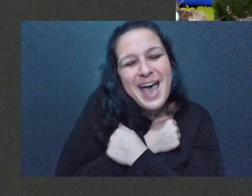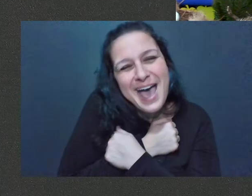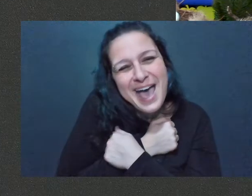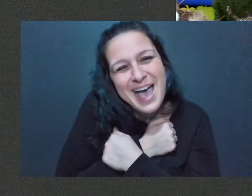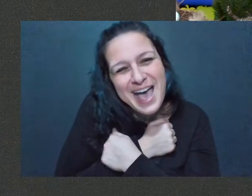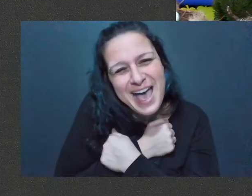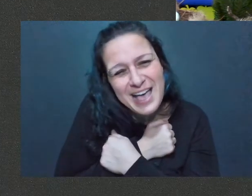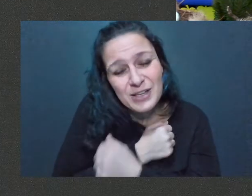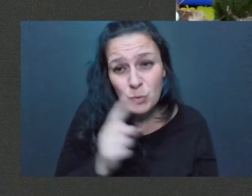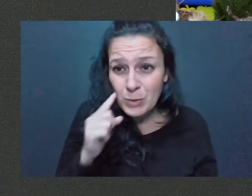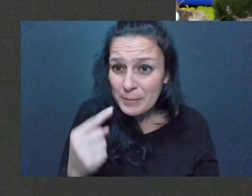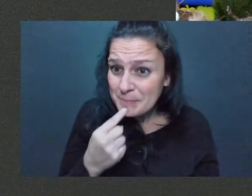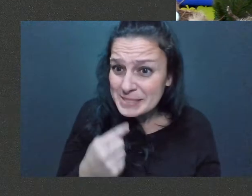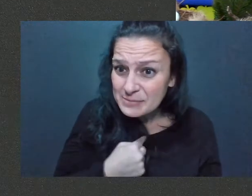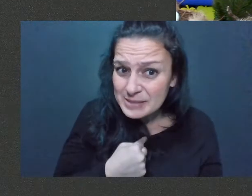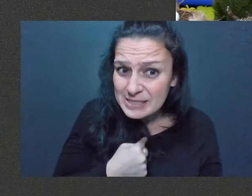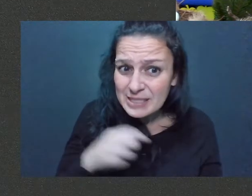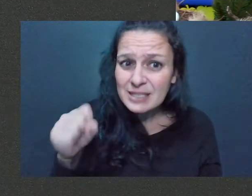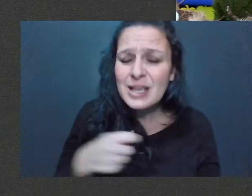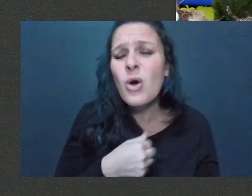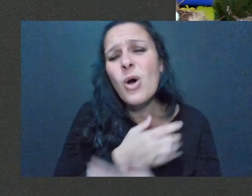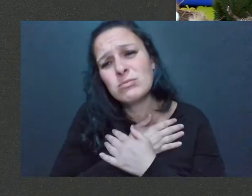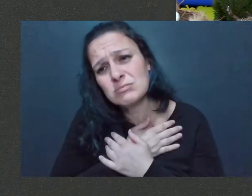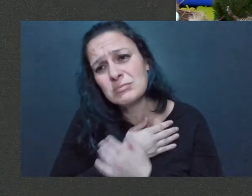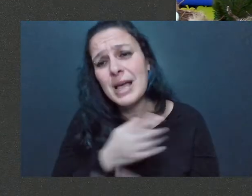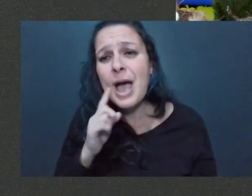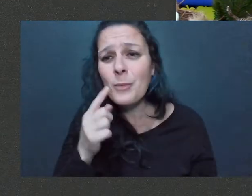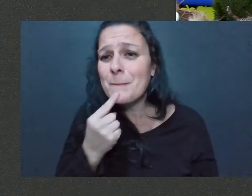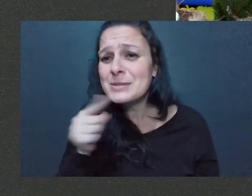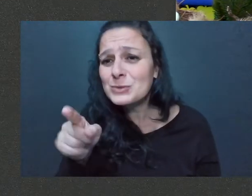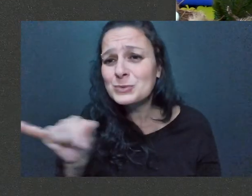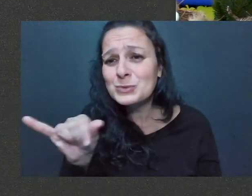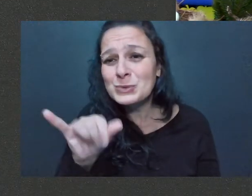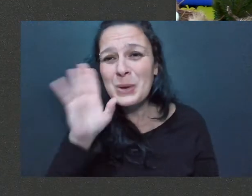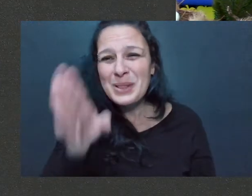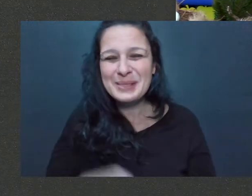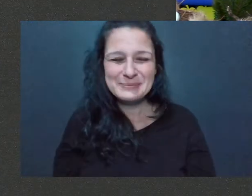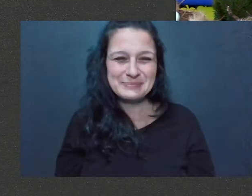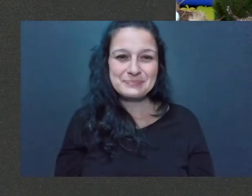You gonna miss me? Yeah? Well, I'm glad. I'm gonna miss you too.